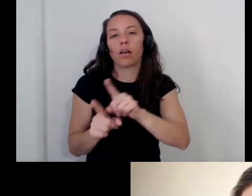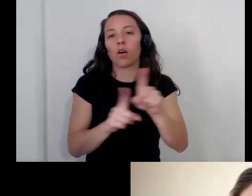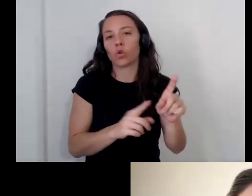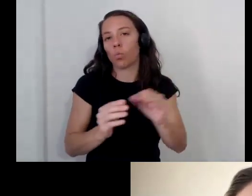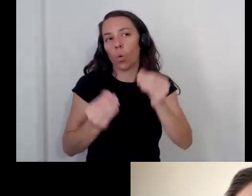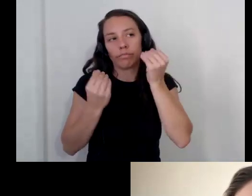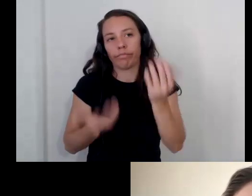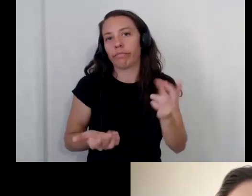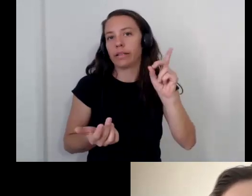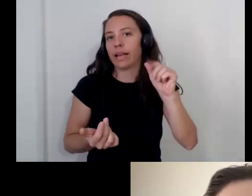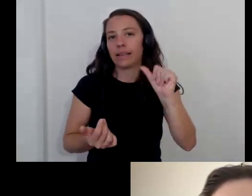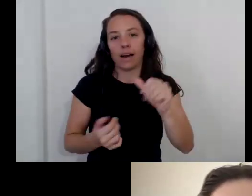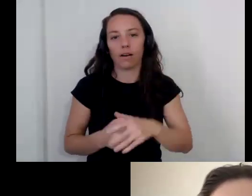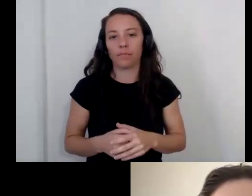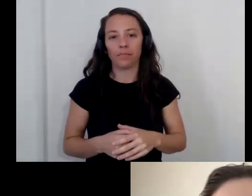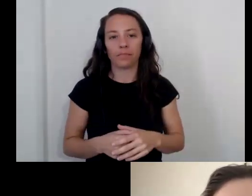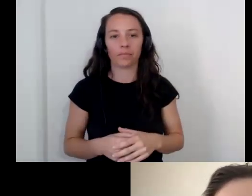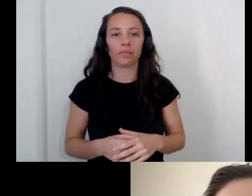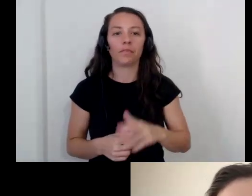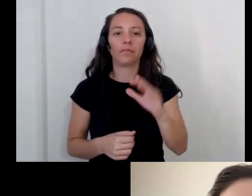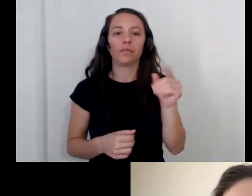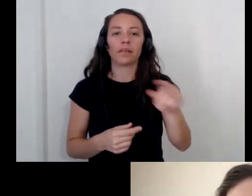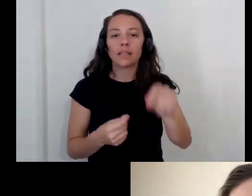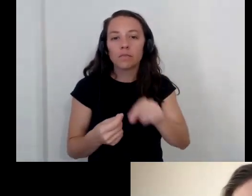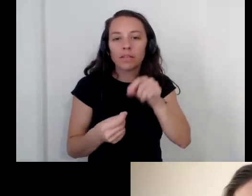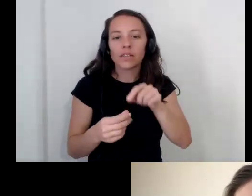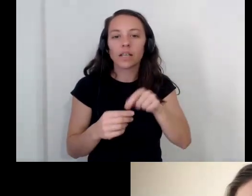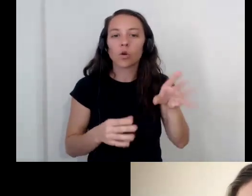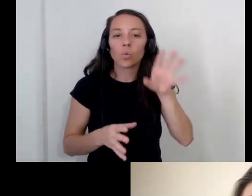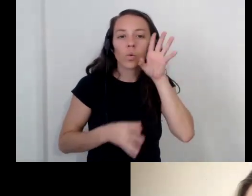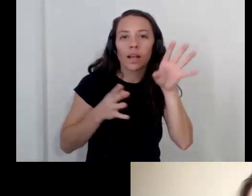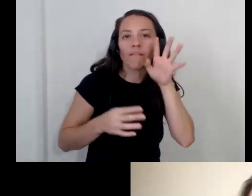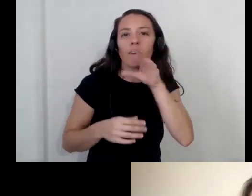And I think specifically within the creative and entertainment industries it's really sad that that stigma is heightened.